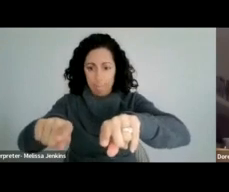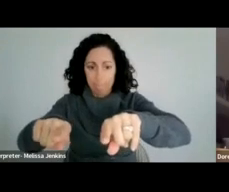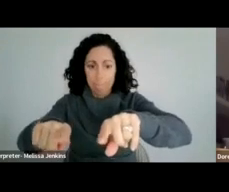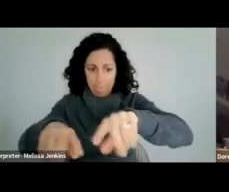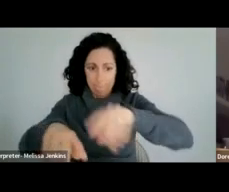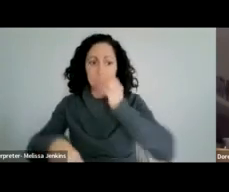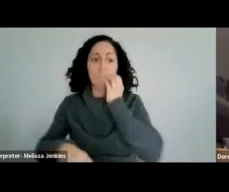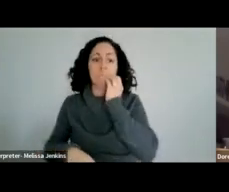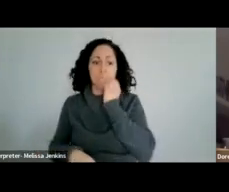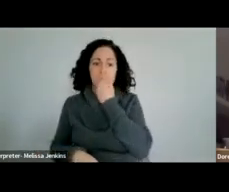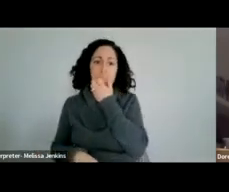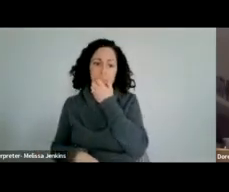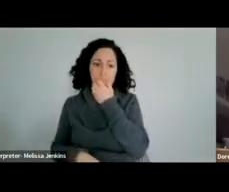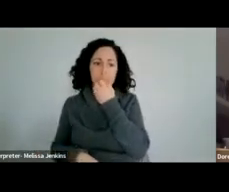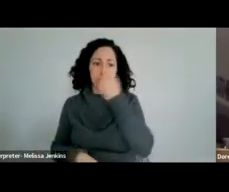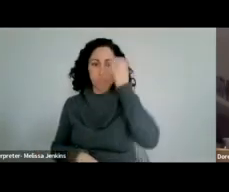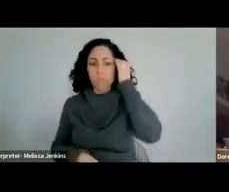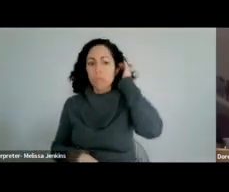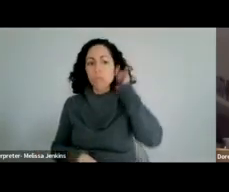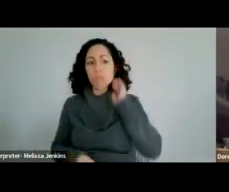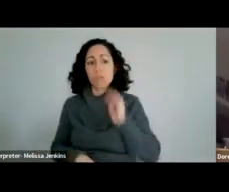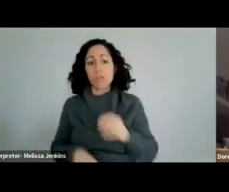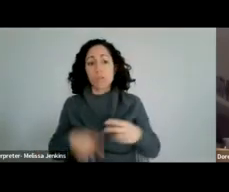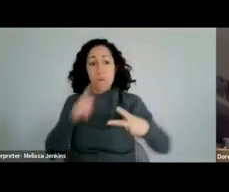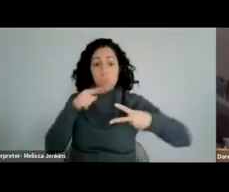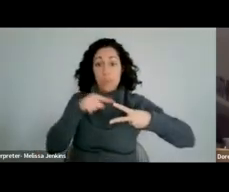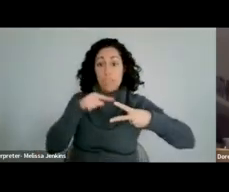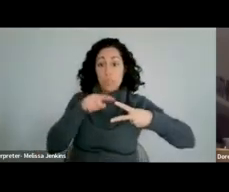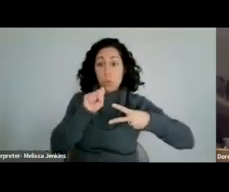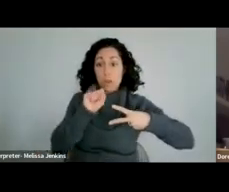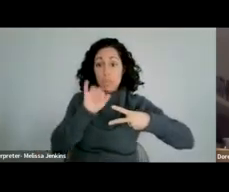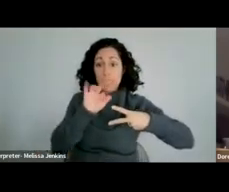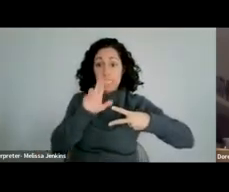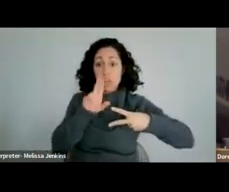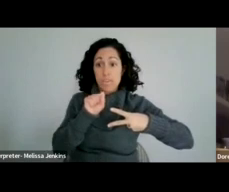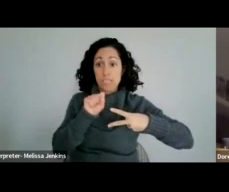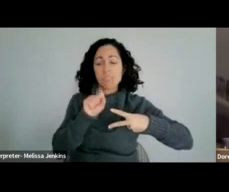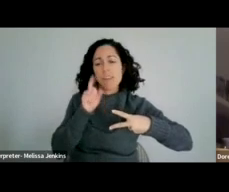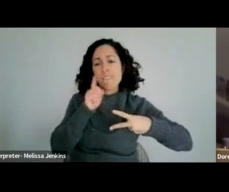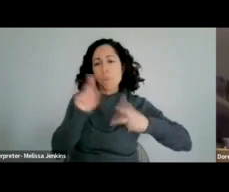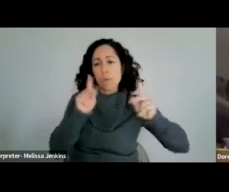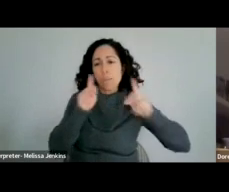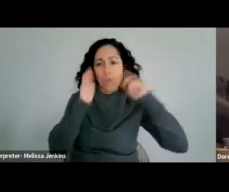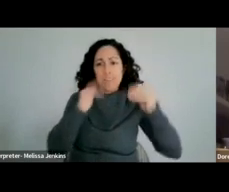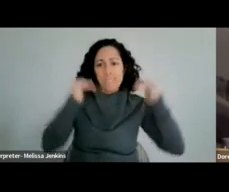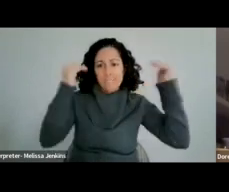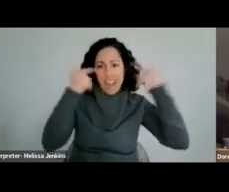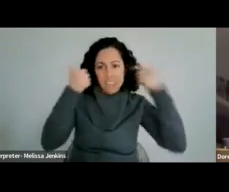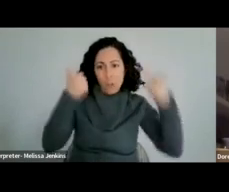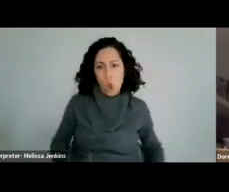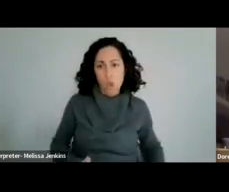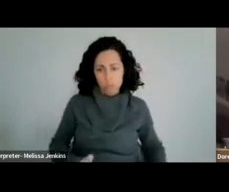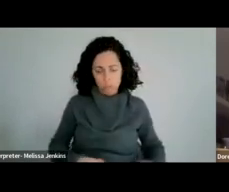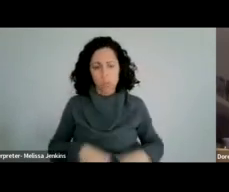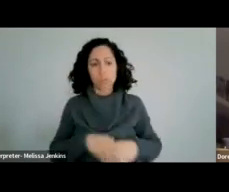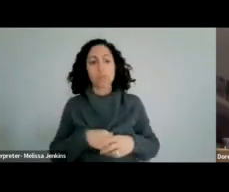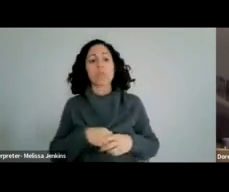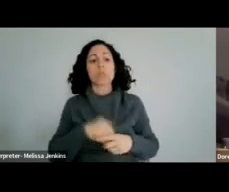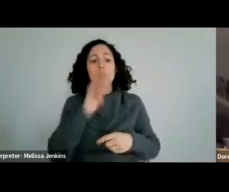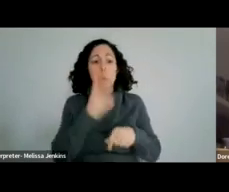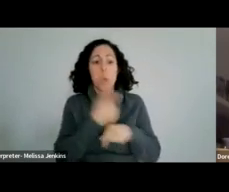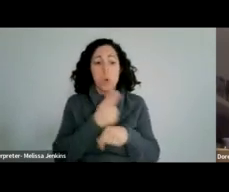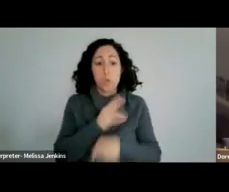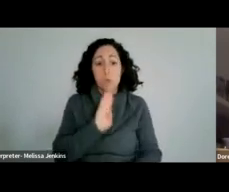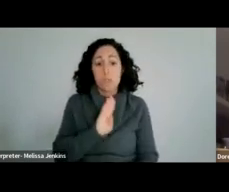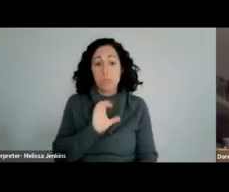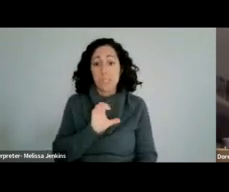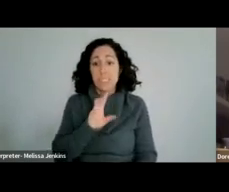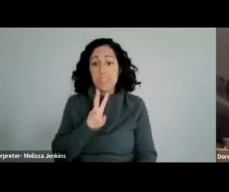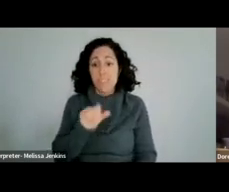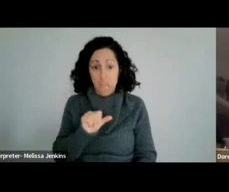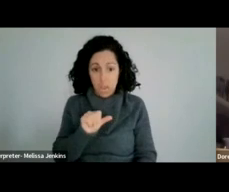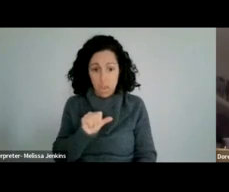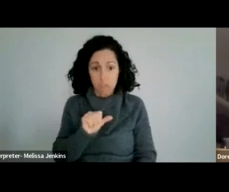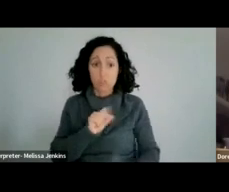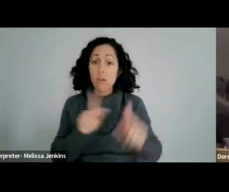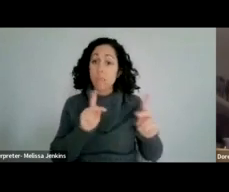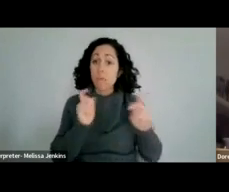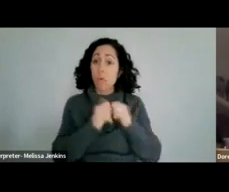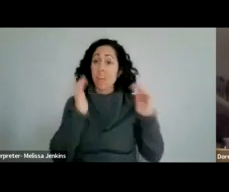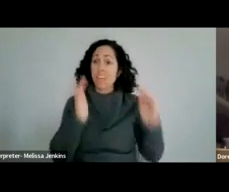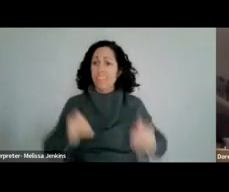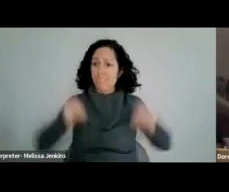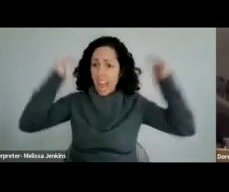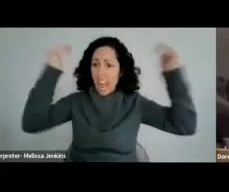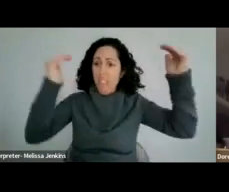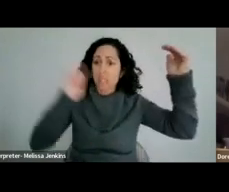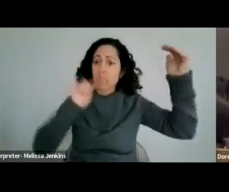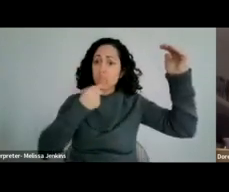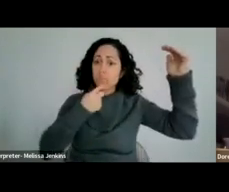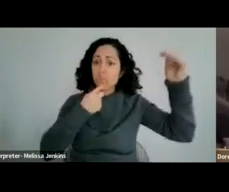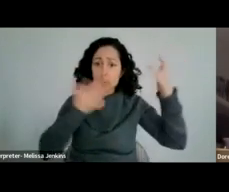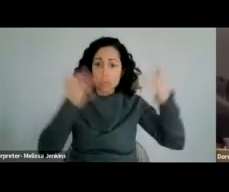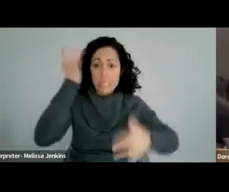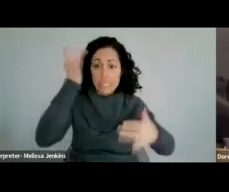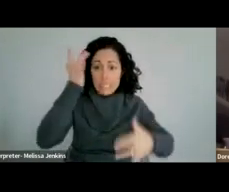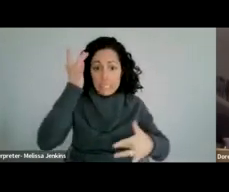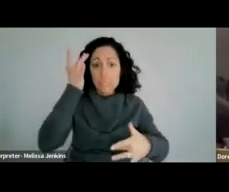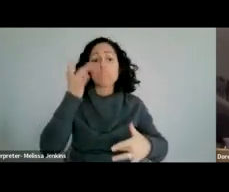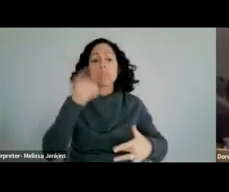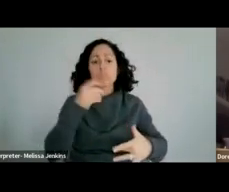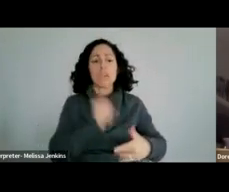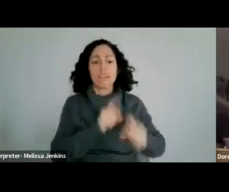So the Sirius study, it's using the gold standard of BCVA, as we know that only people with advanced disease can respond on this endpoint.